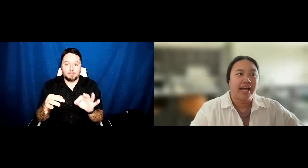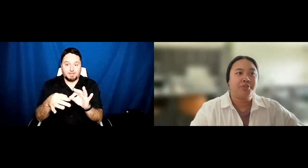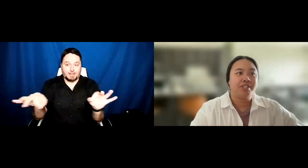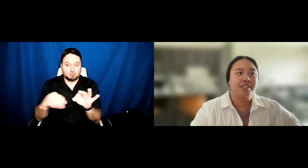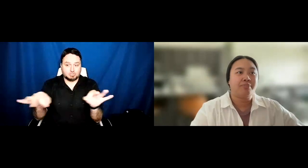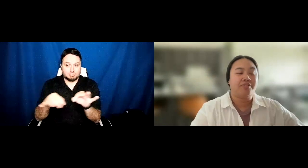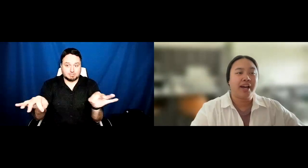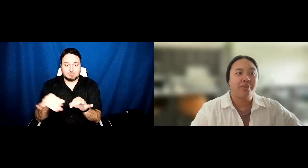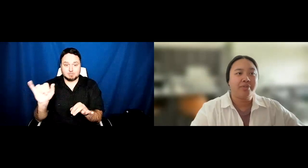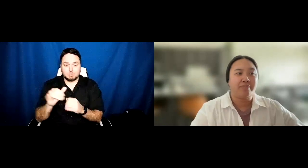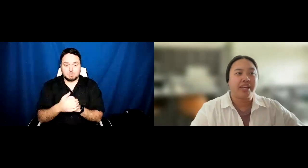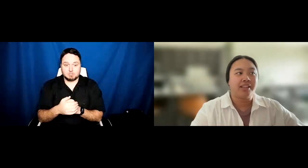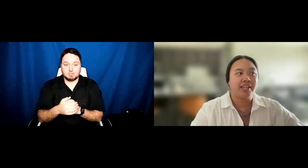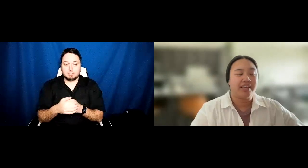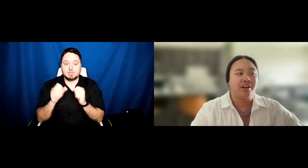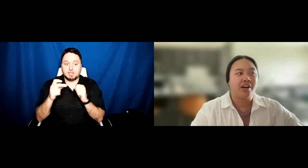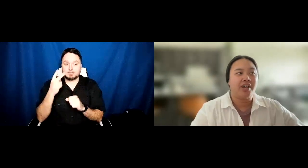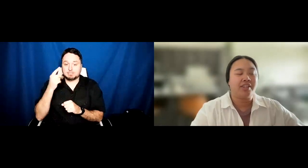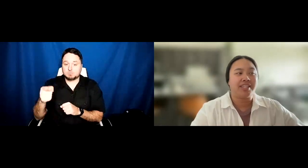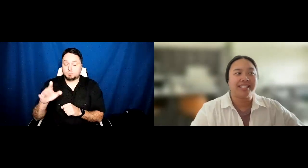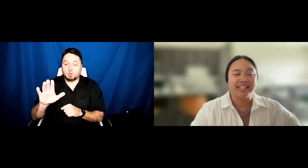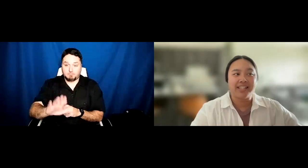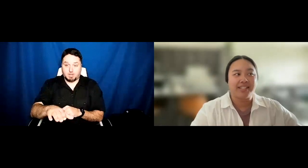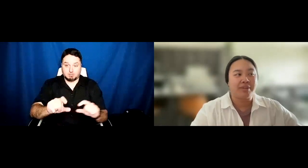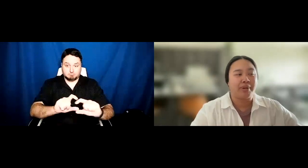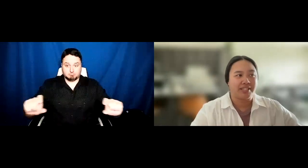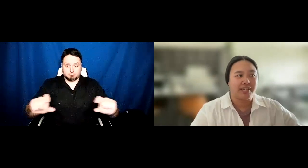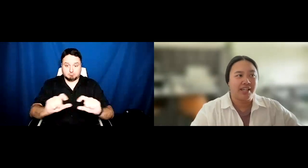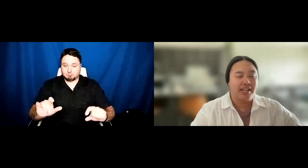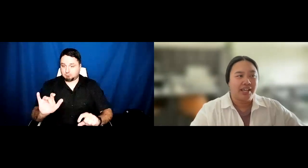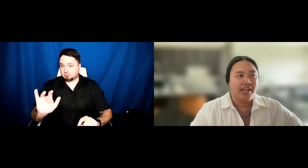The captions can be found by clicking on the CC button